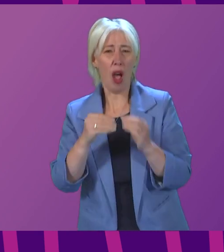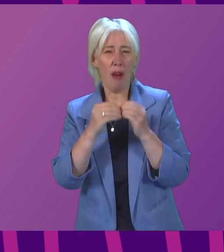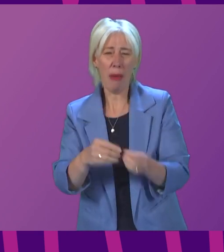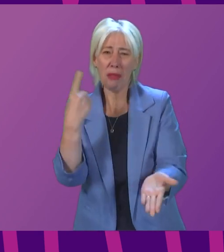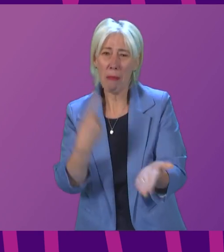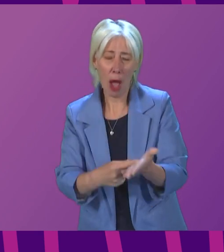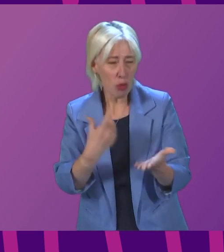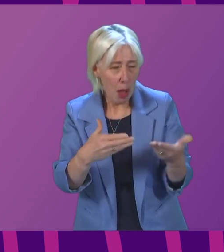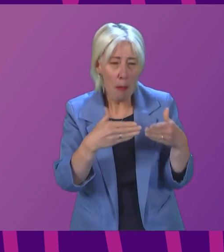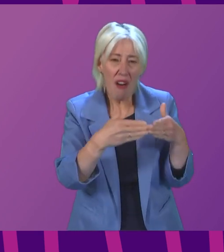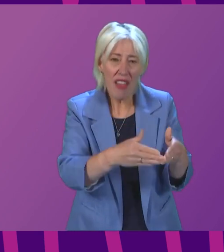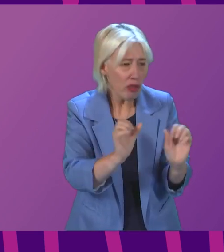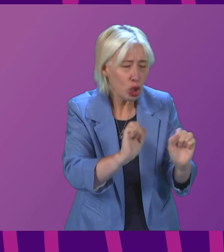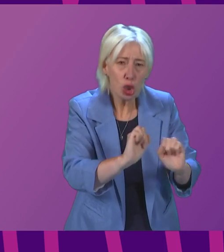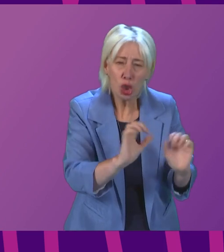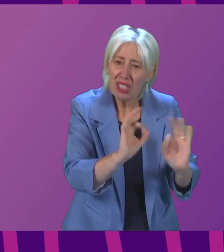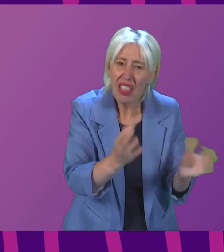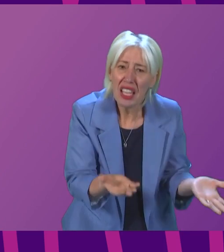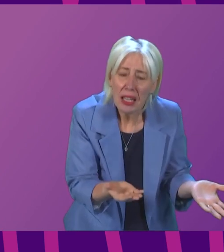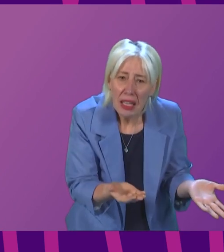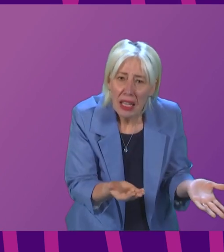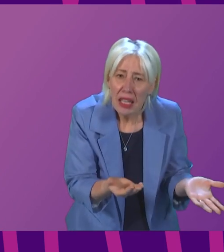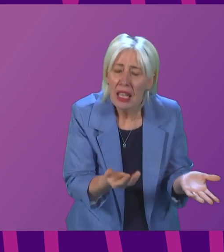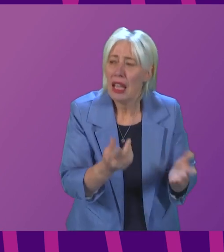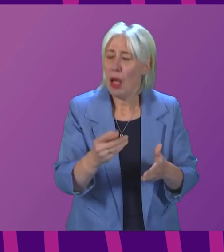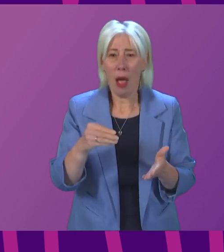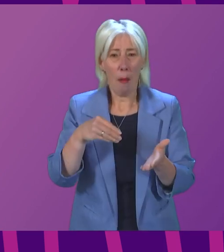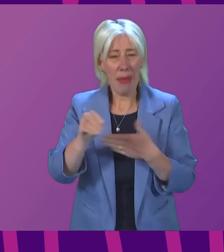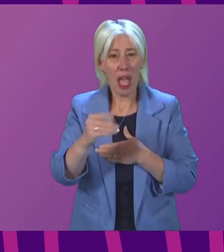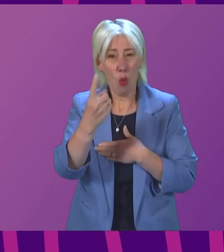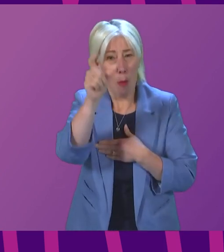Contracts and jobs are going abroad, and £2 million has been paid to one person.